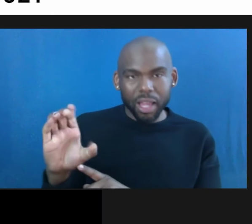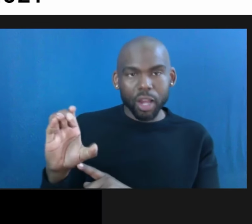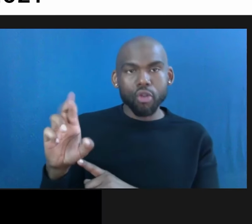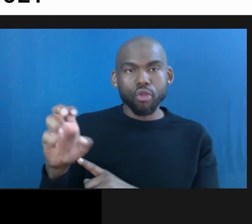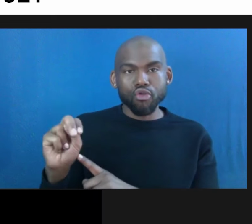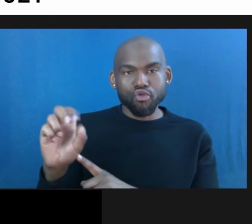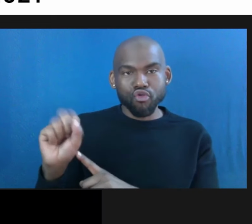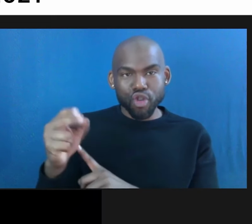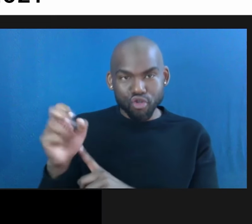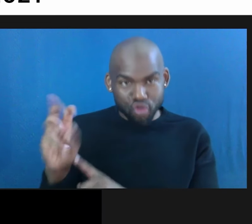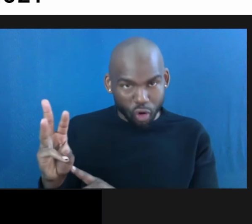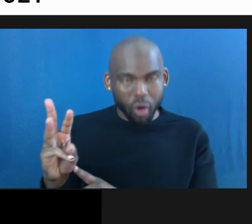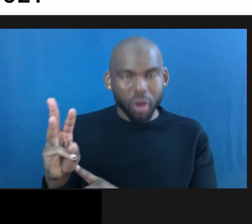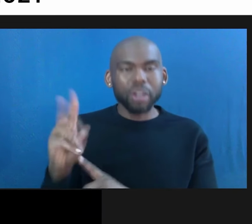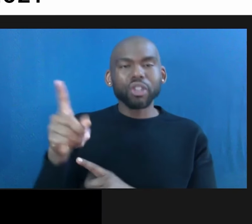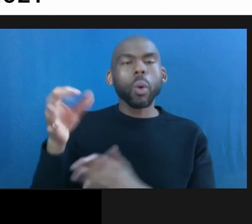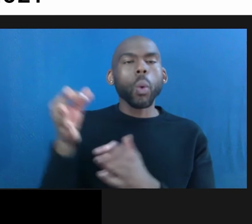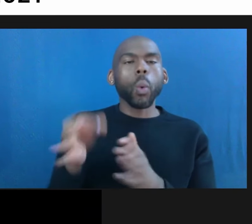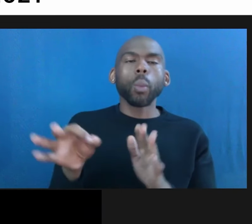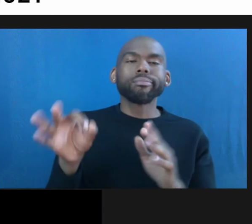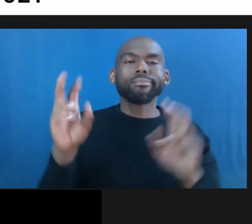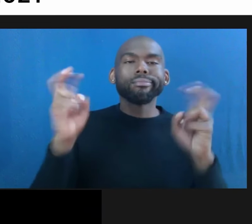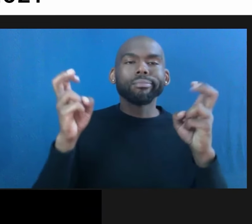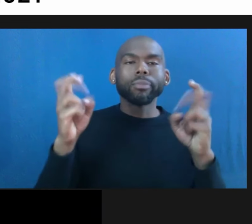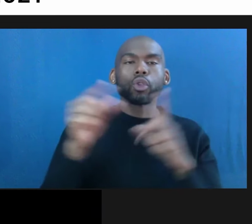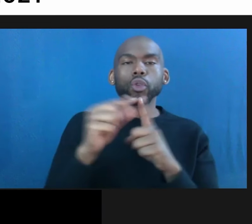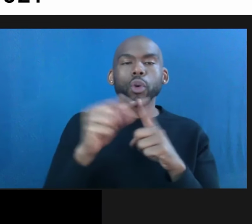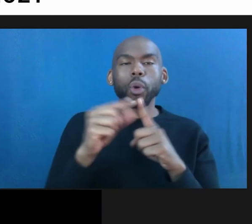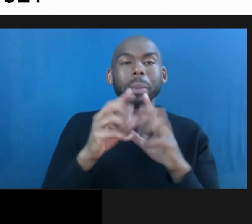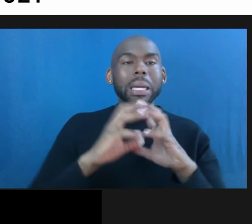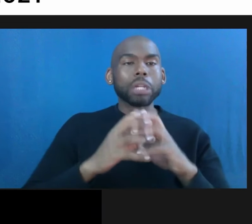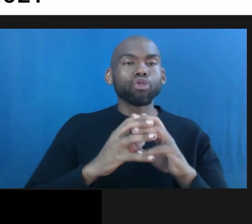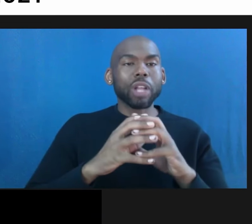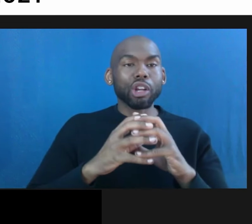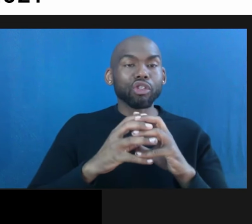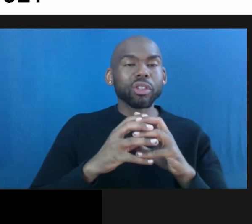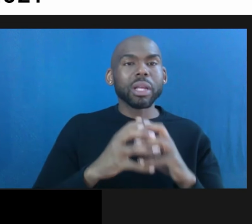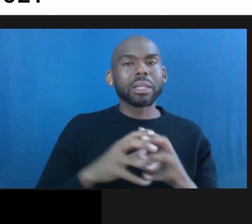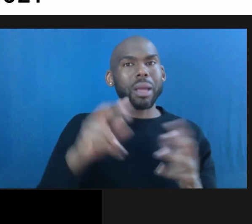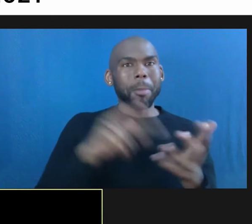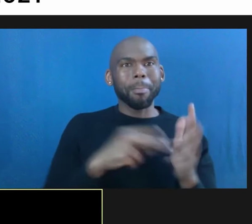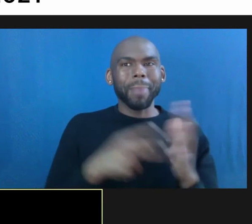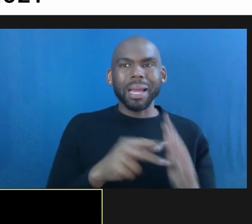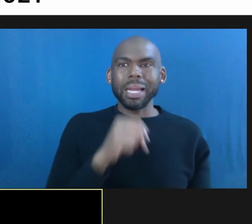are supported in every way they need and not just one specific way. Is that about right?